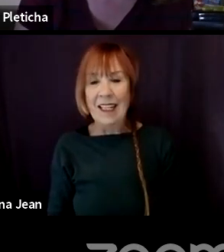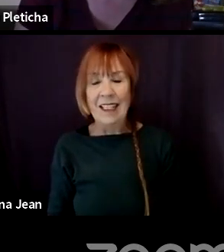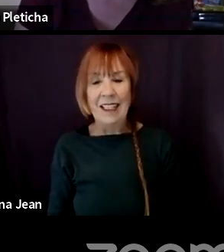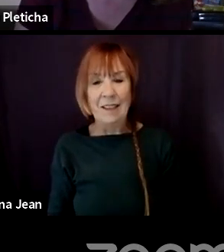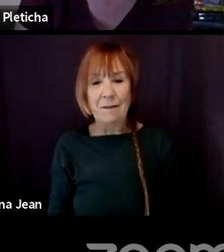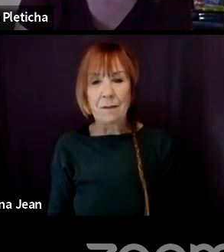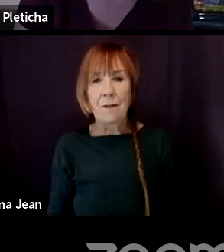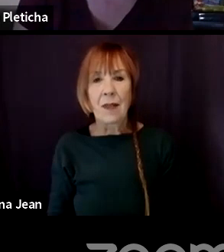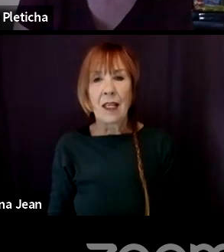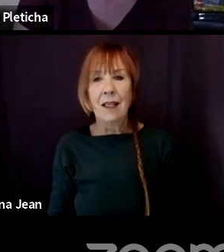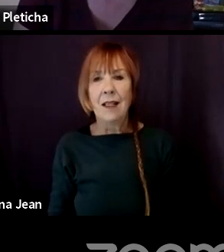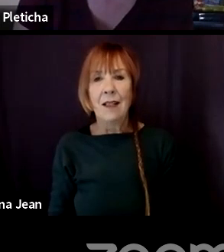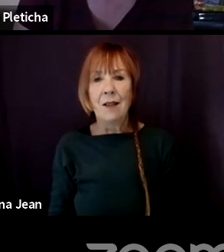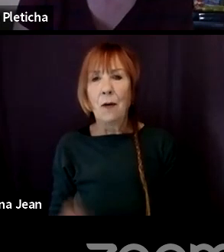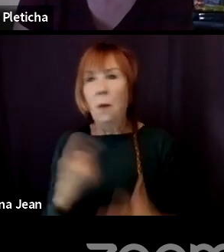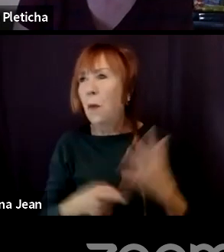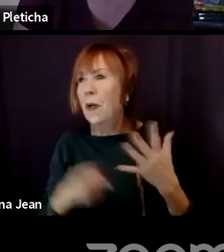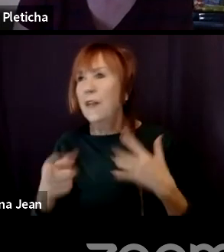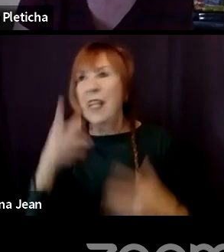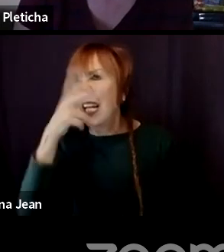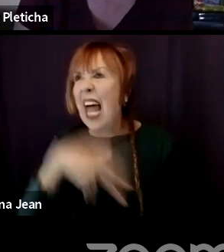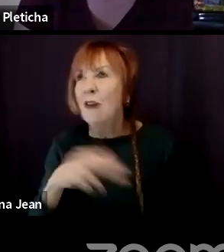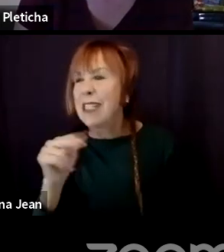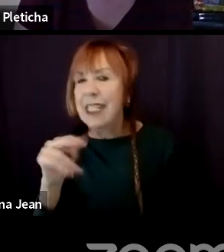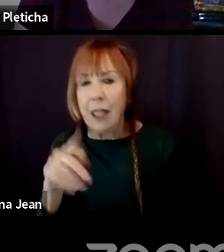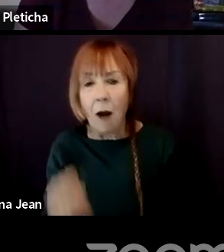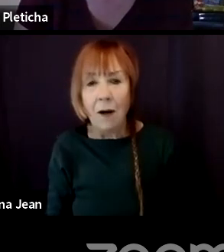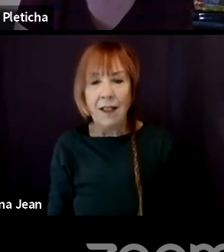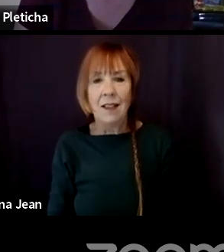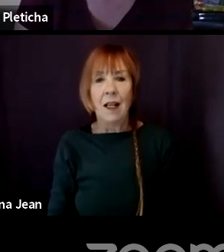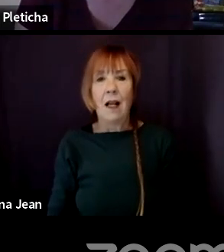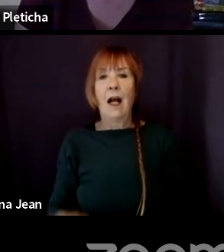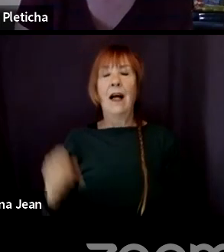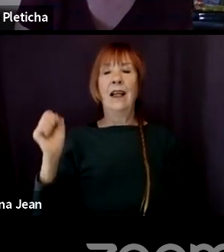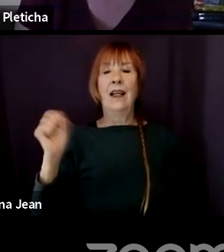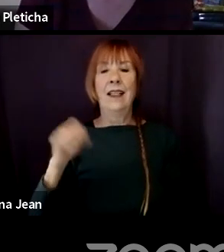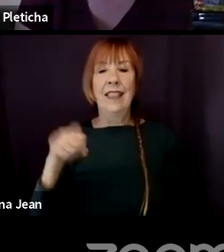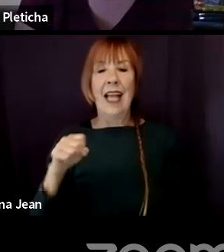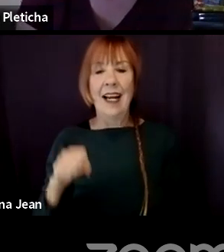I don't know jump in you guys if you think like-- Anybody, yeah... Yeah, I would just kidding don't say,